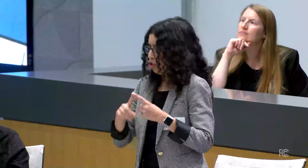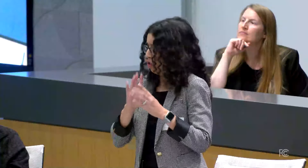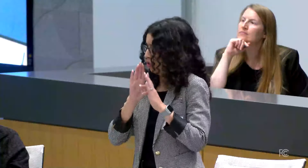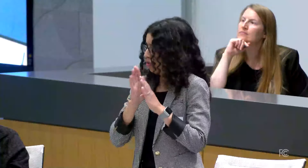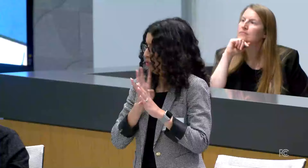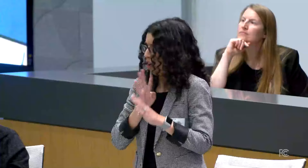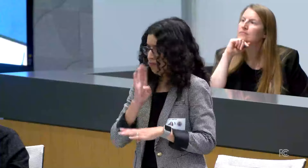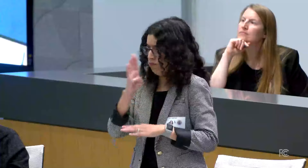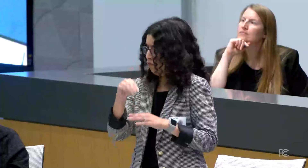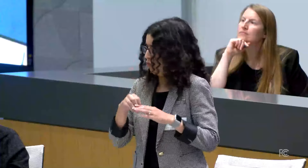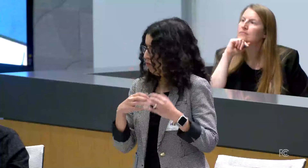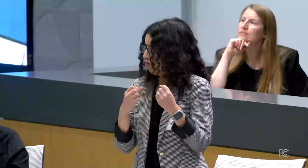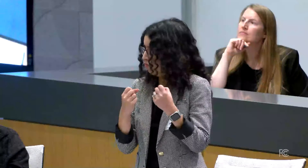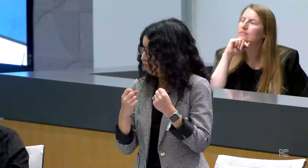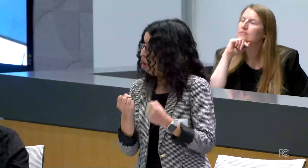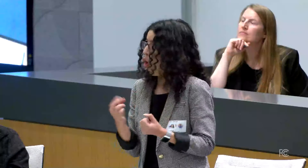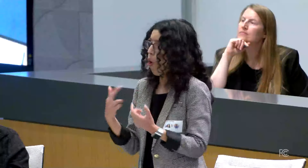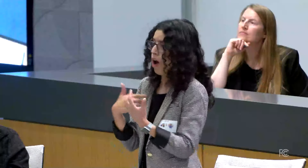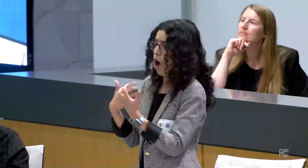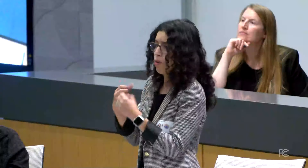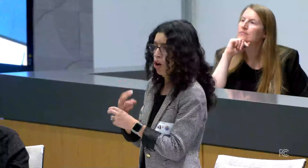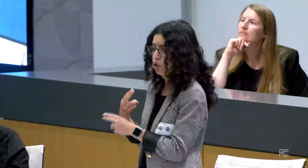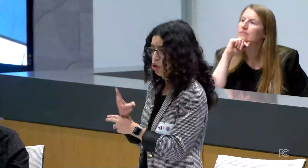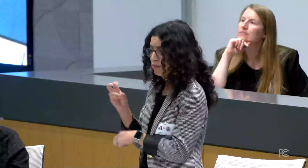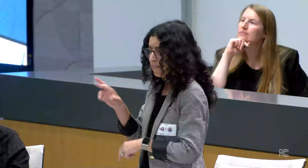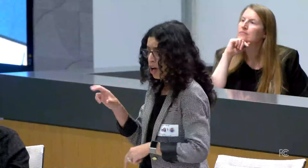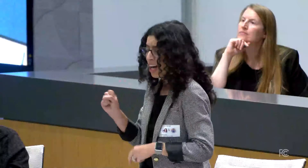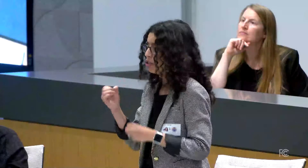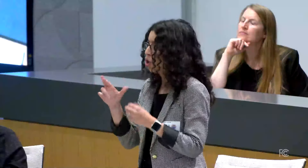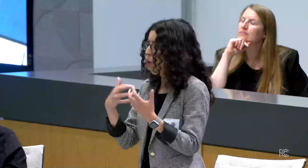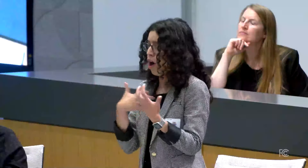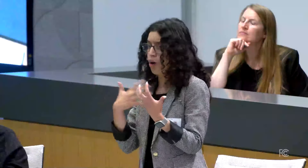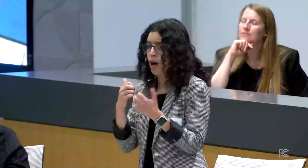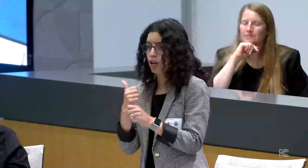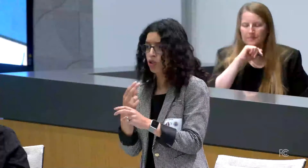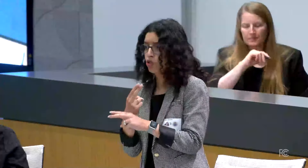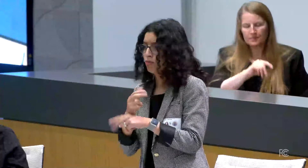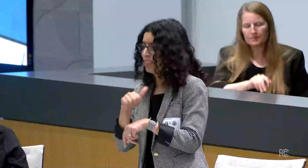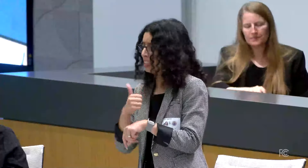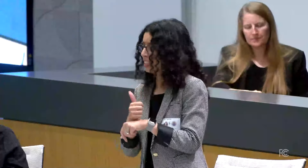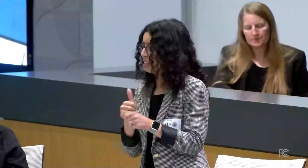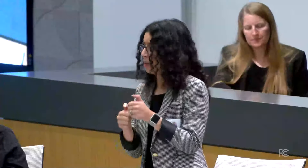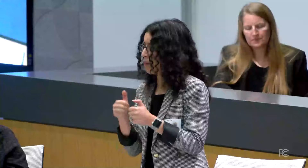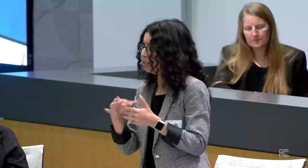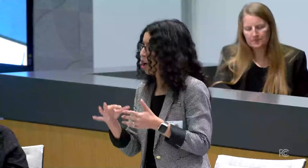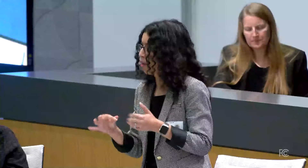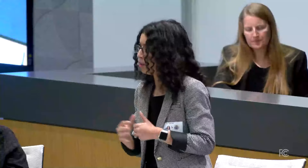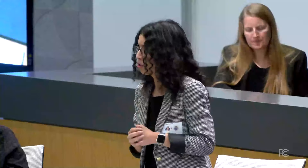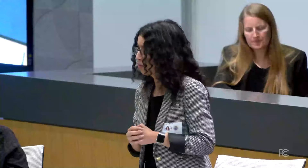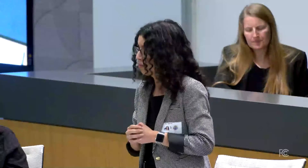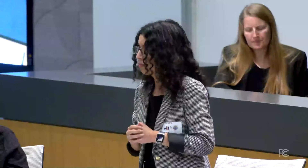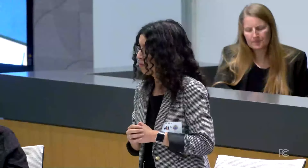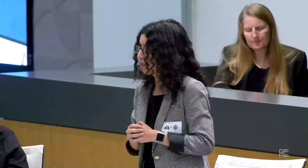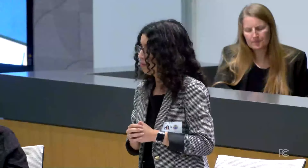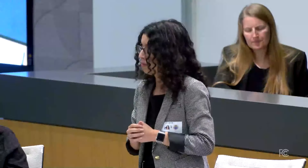BUT DVC SHOULD ALSO BE OFFERED AS AN OPTION. CONSUMER CHOICE IS THE